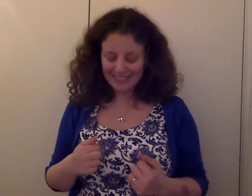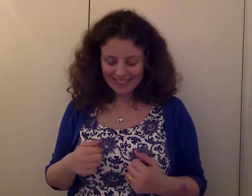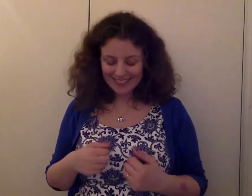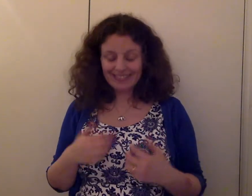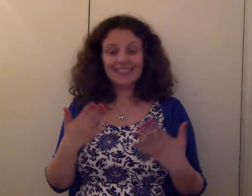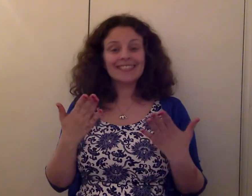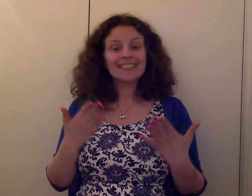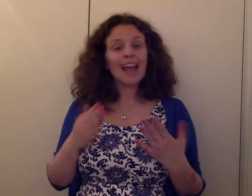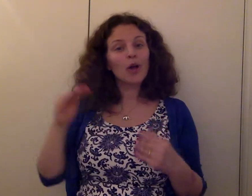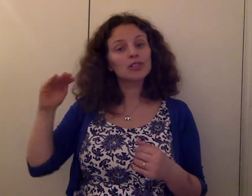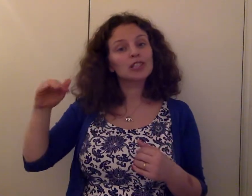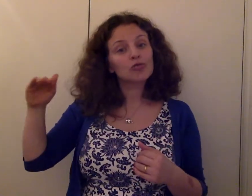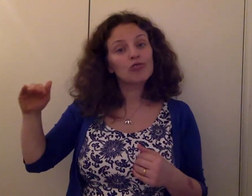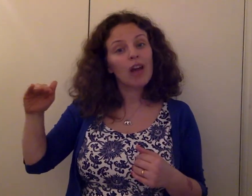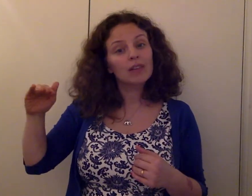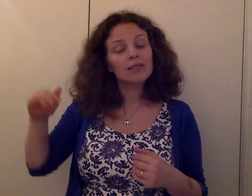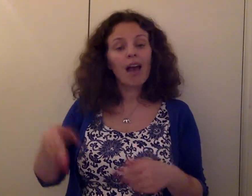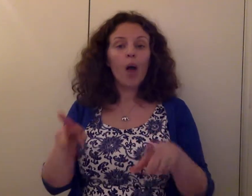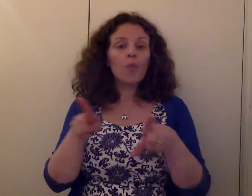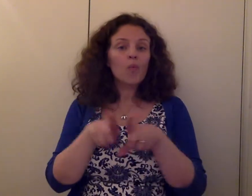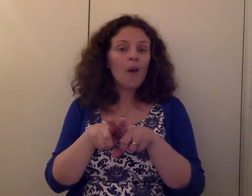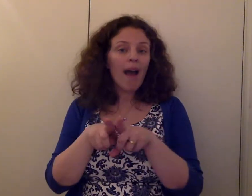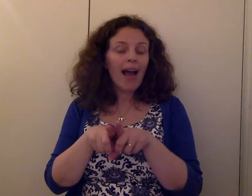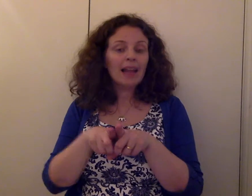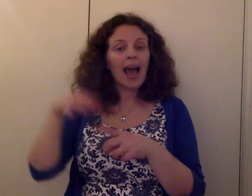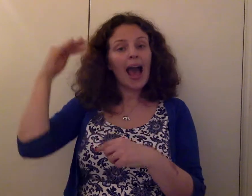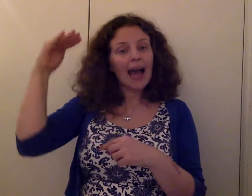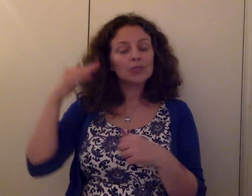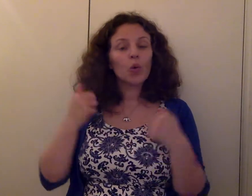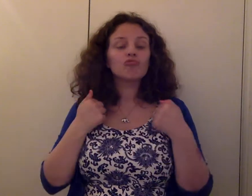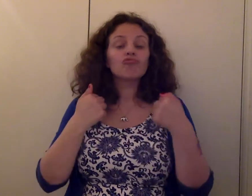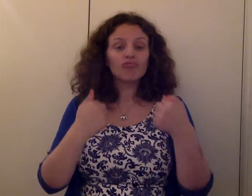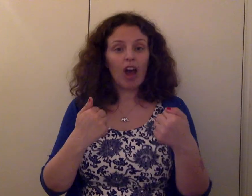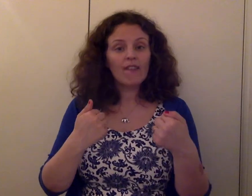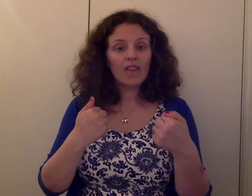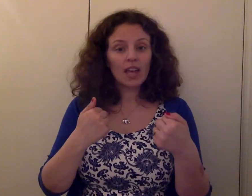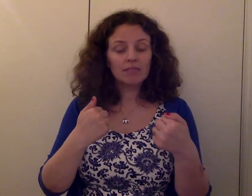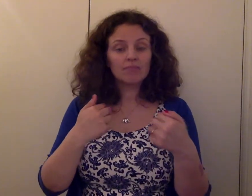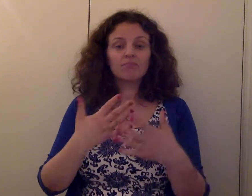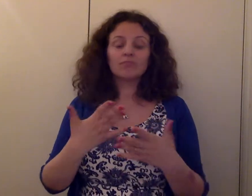Children as well adults driving